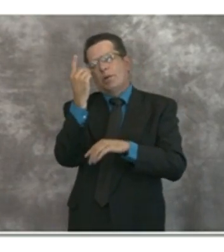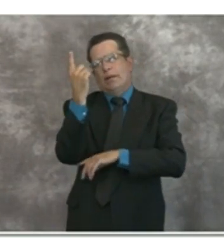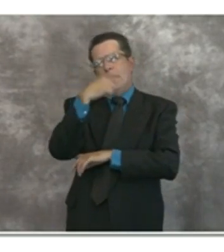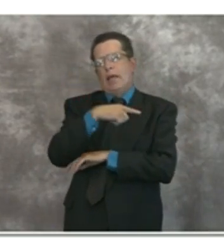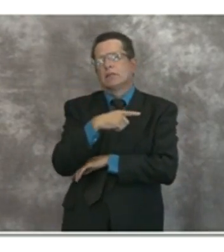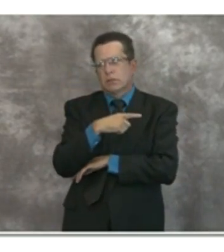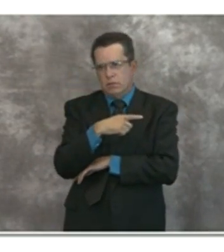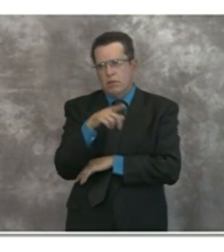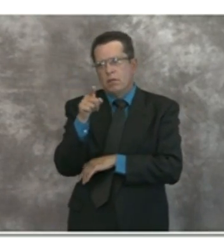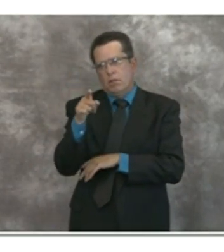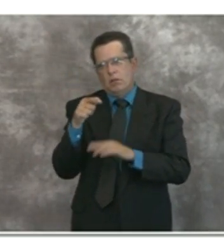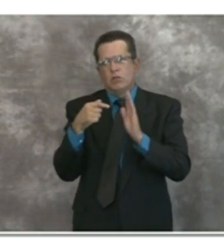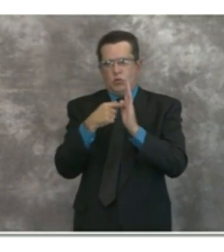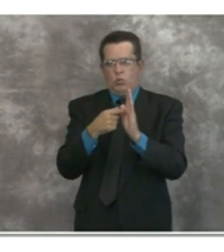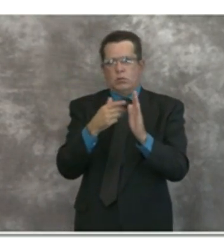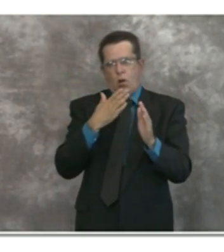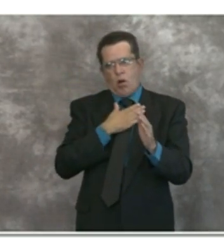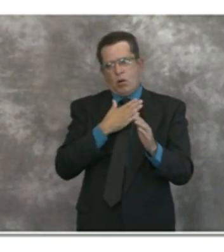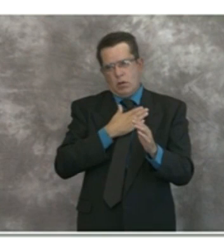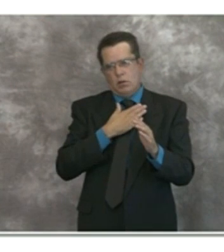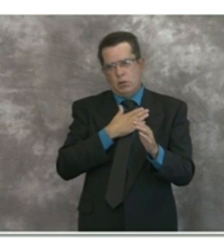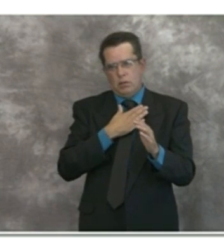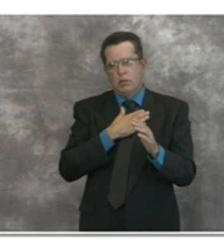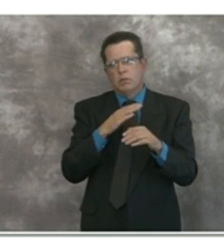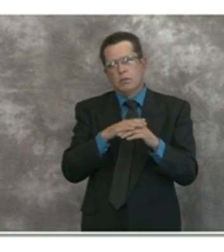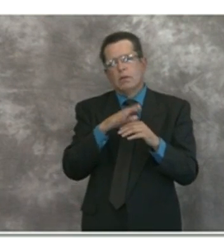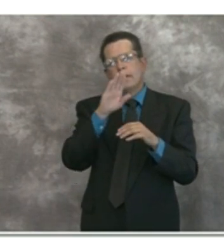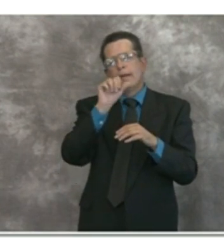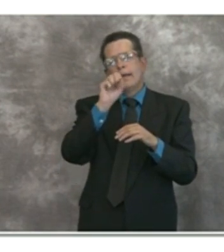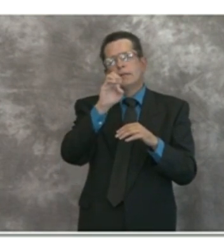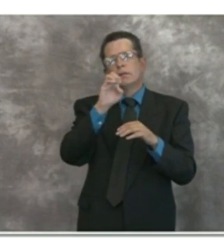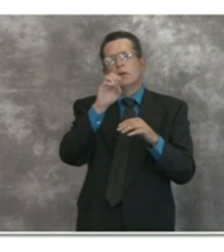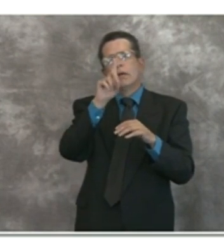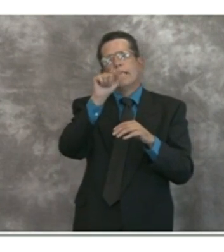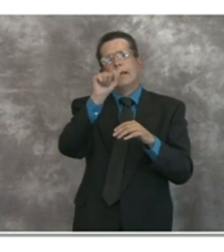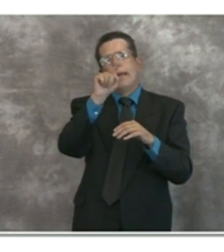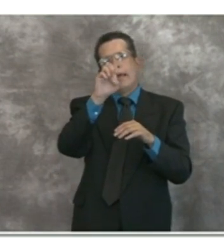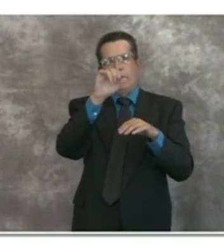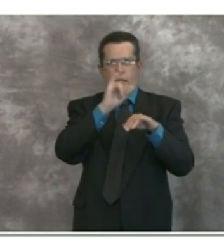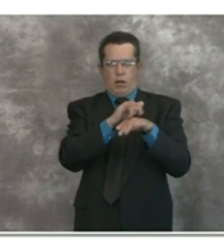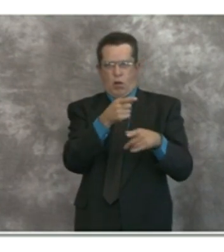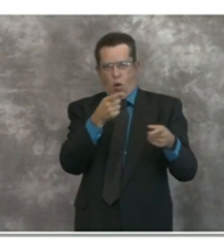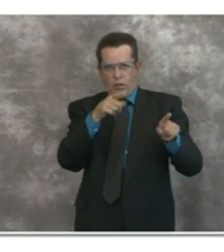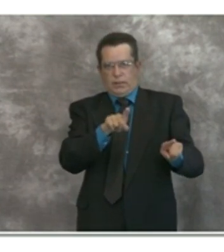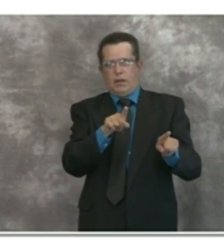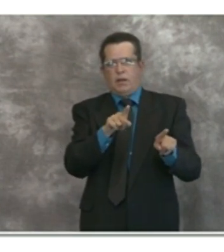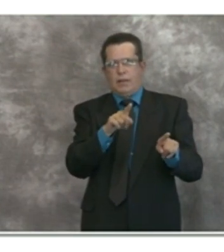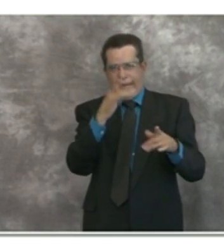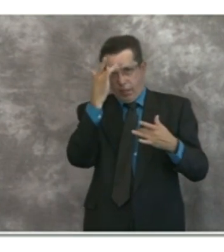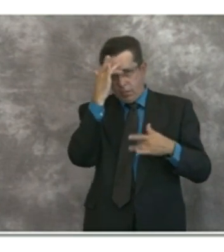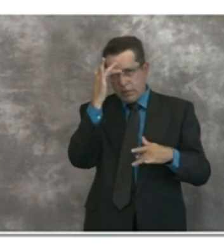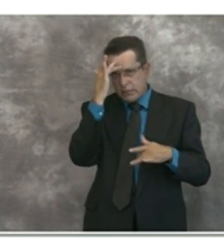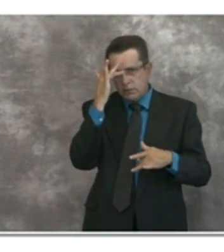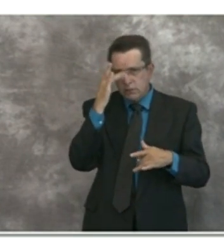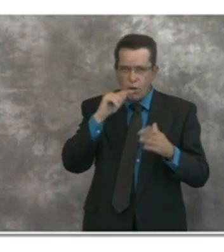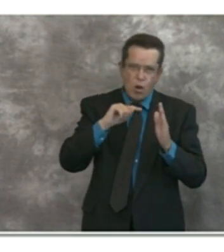CURVE AND A COMPARISON OF THE NUMBER OF. CASES BY WEEK AND THEN OVER THE PAST 14 DAYS. THIS SLIDE SHOWS ARE AT THE